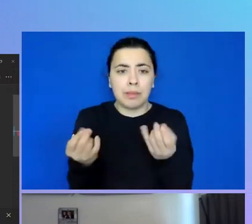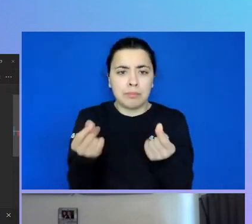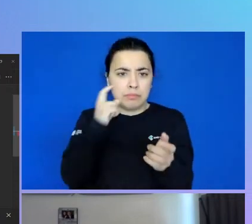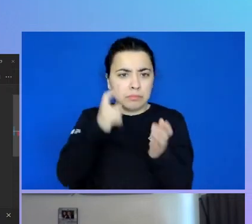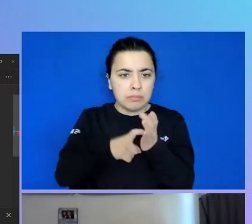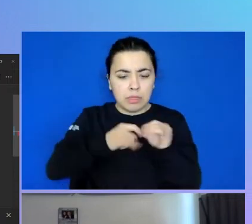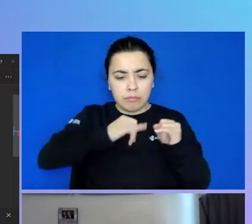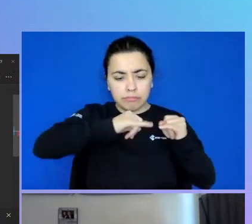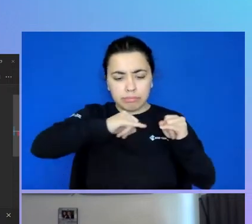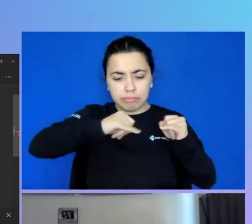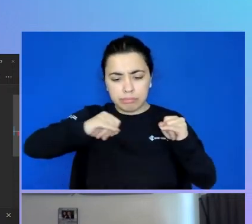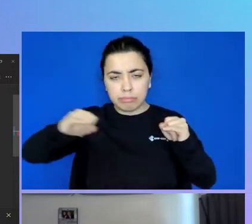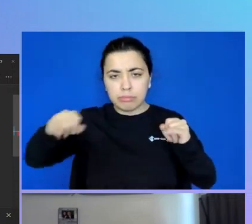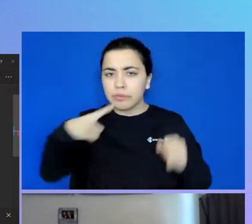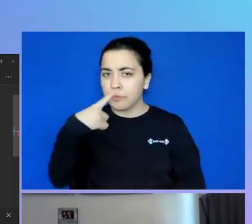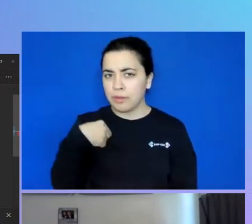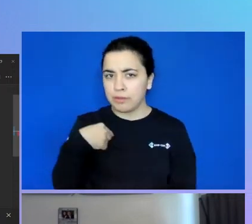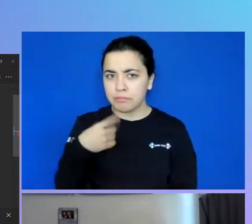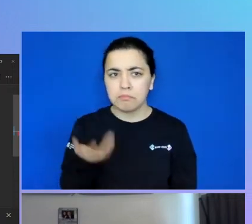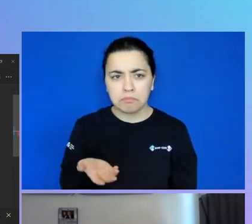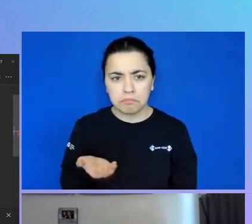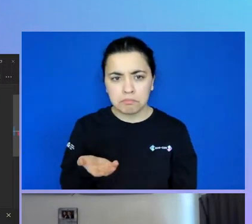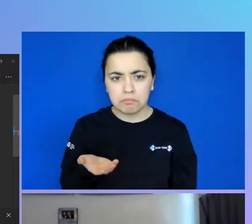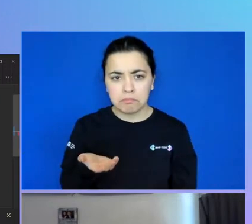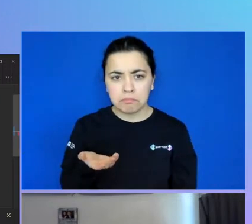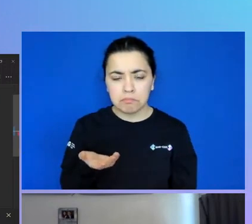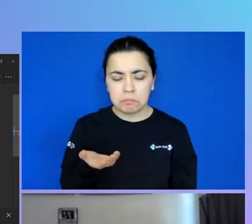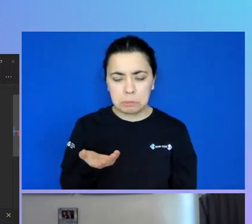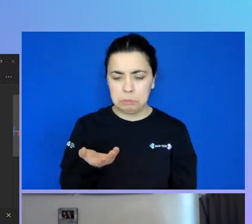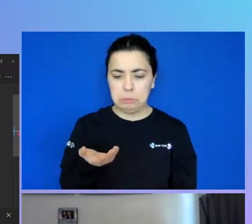code that I typed. Well let's look at what this squiggly line